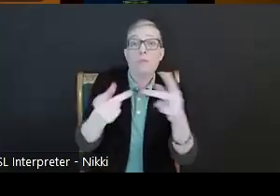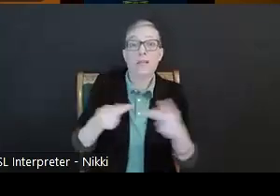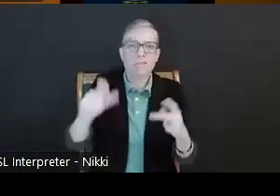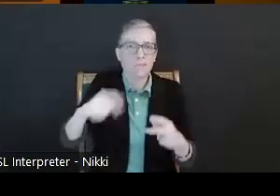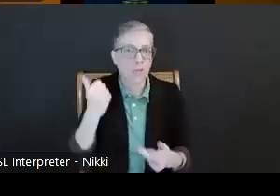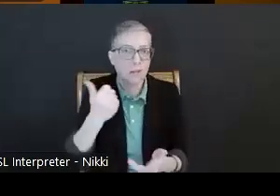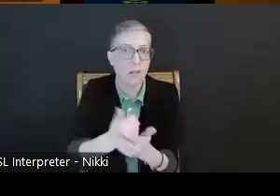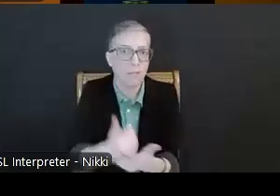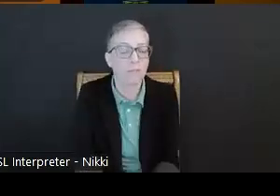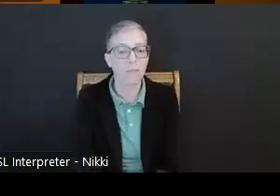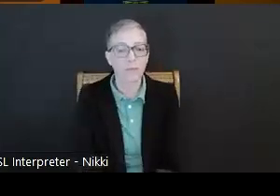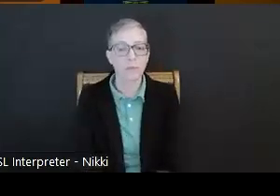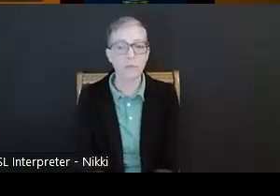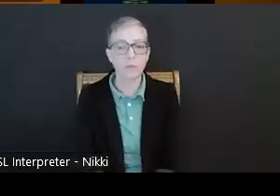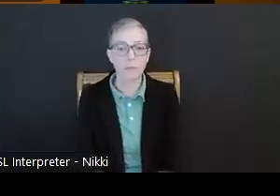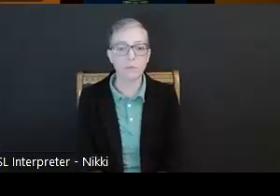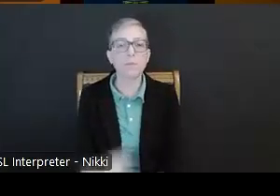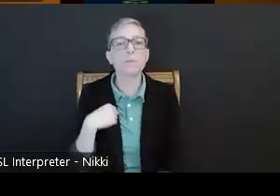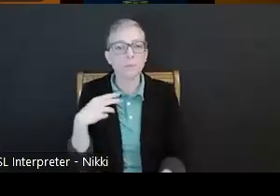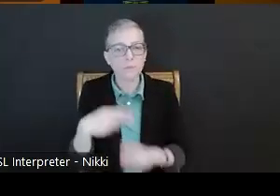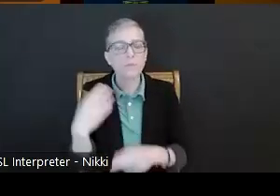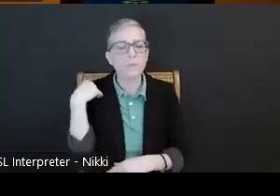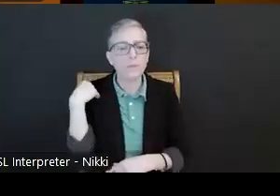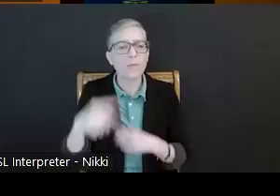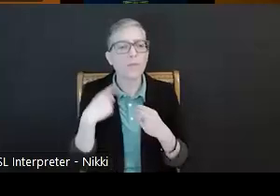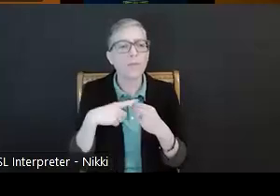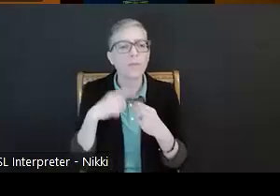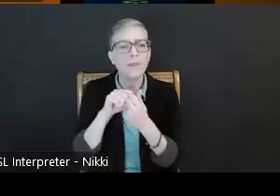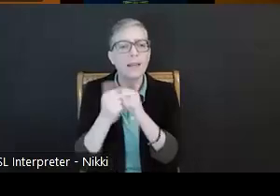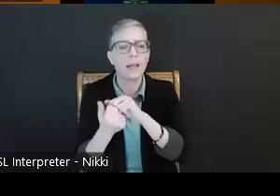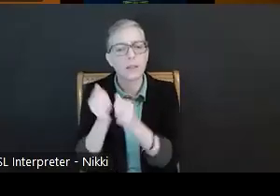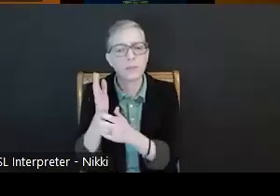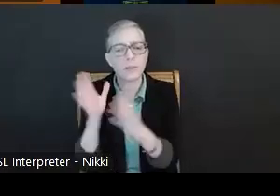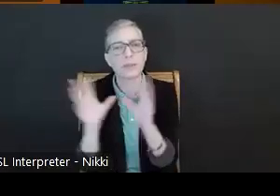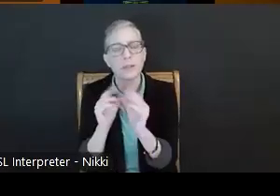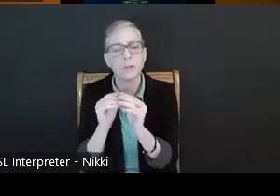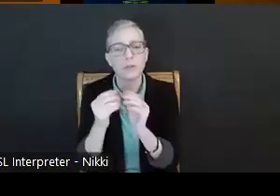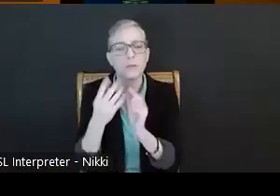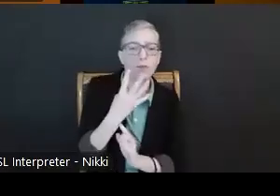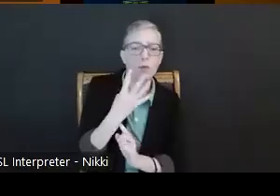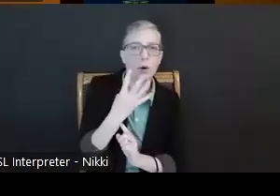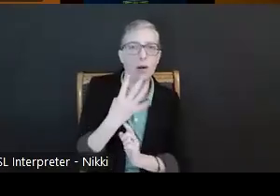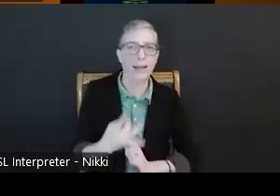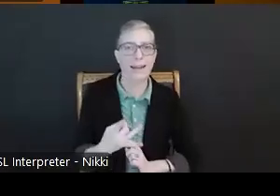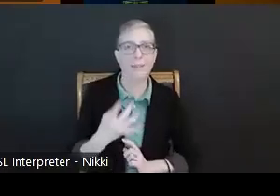this adaptation with the session 4 and8 um for the dietic processing um and that was different